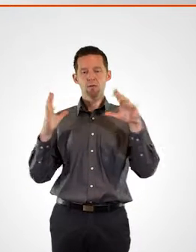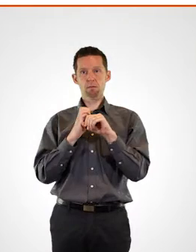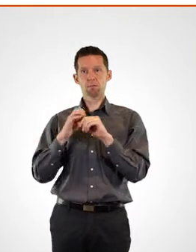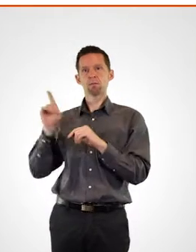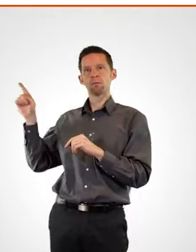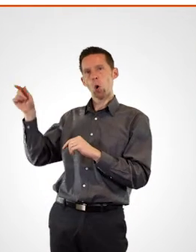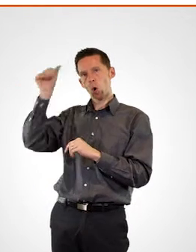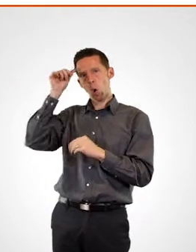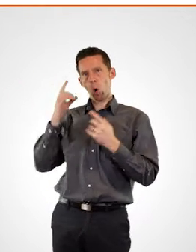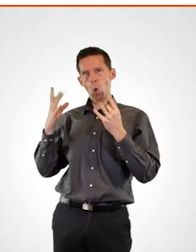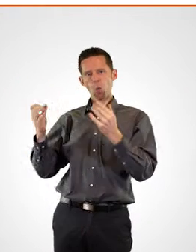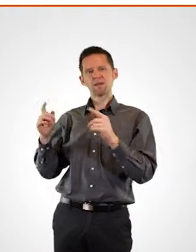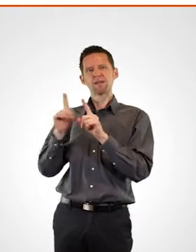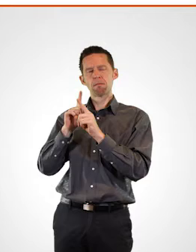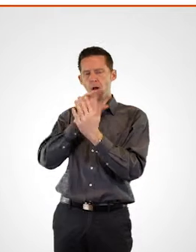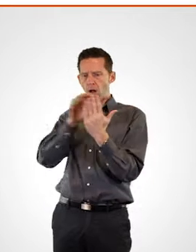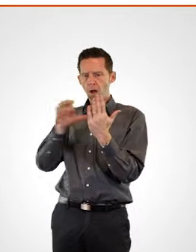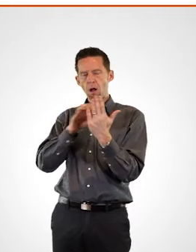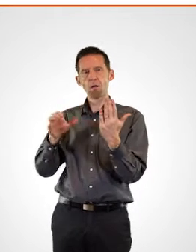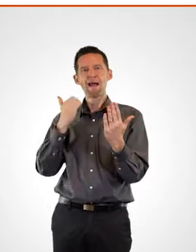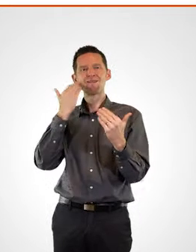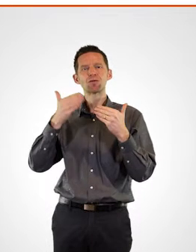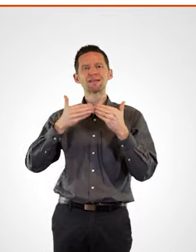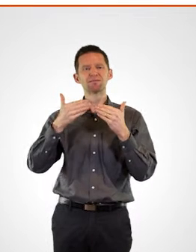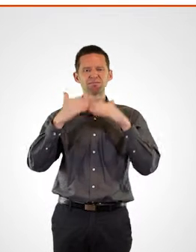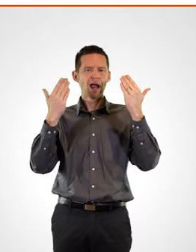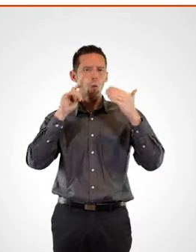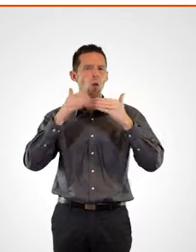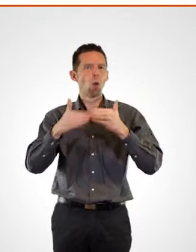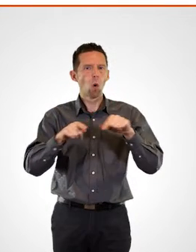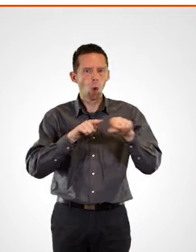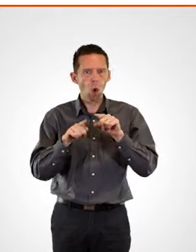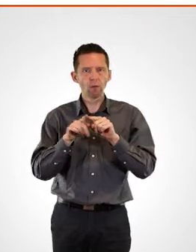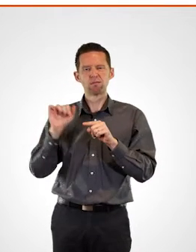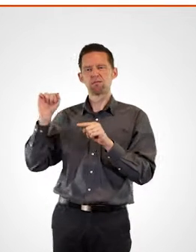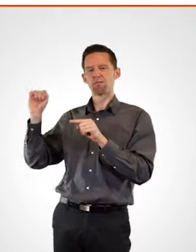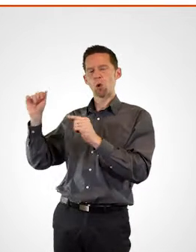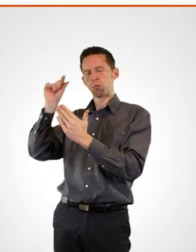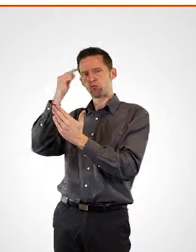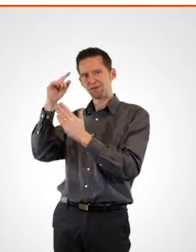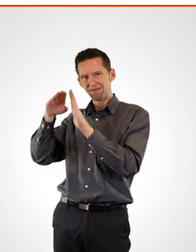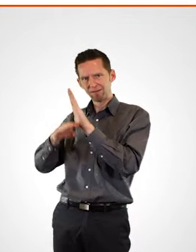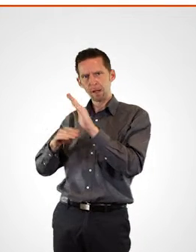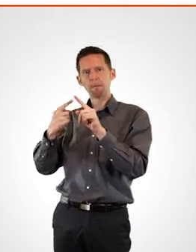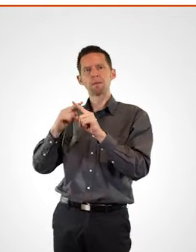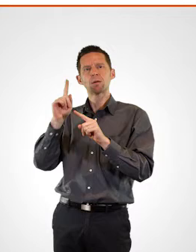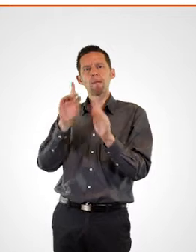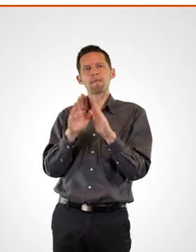of each daily lesson as well as the unit vocabulary. There's children's objectives and suggested books